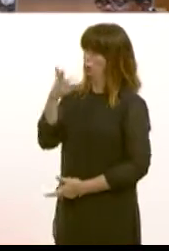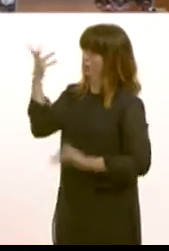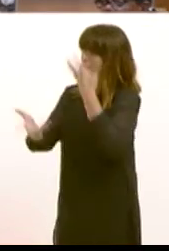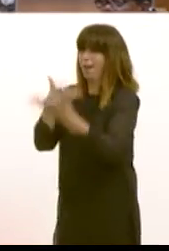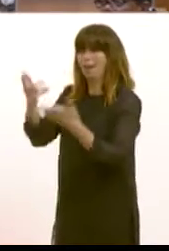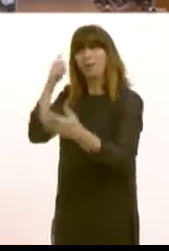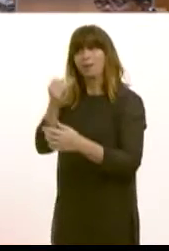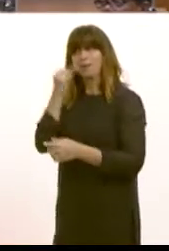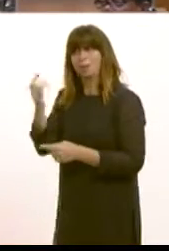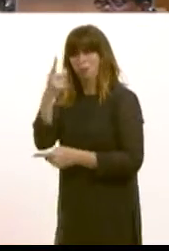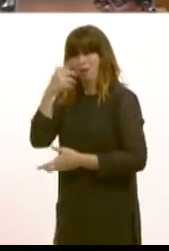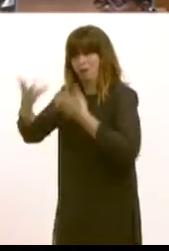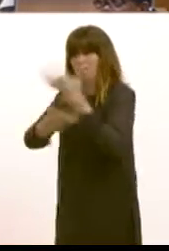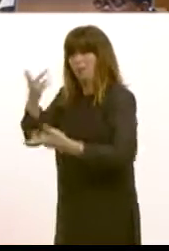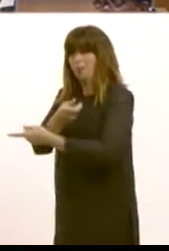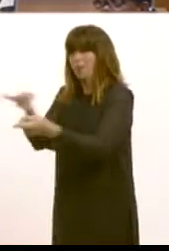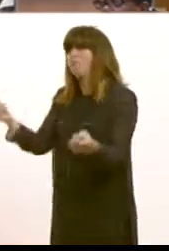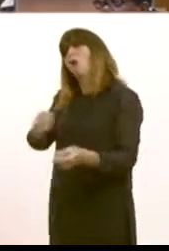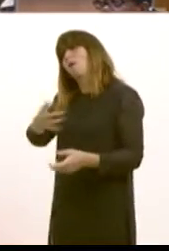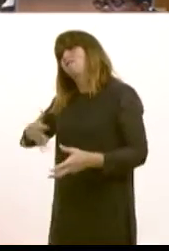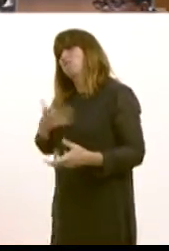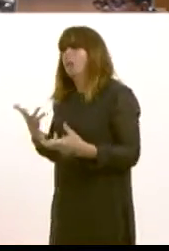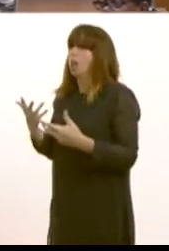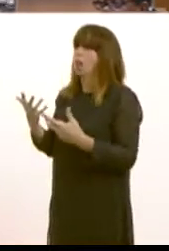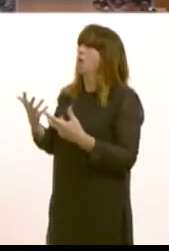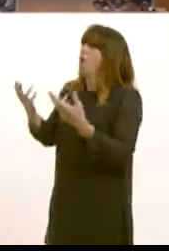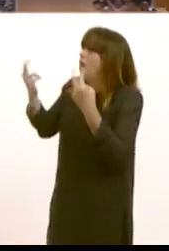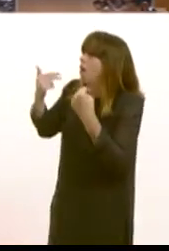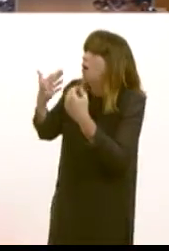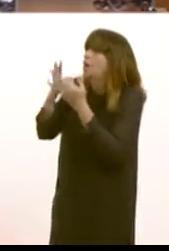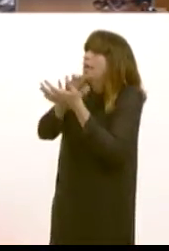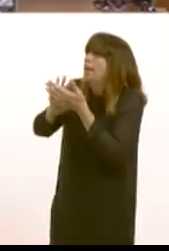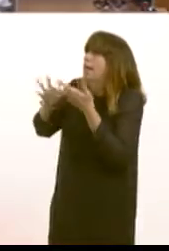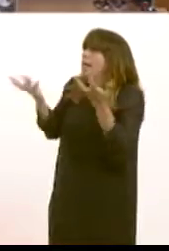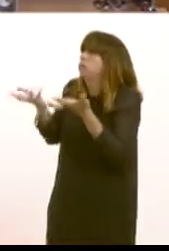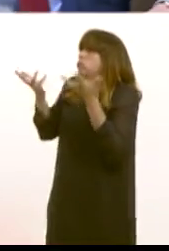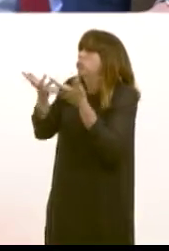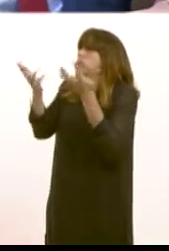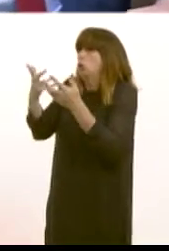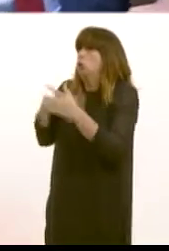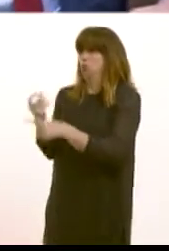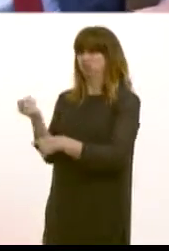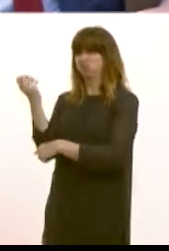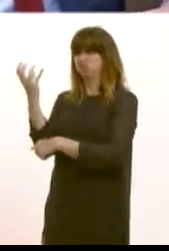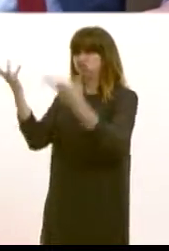to people in the areaóthat she doesnít want to see emissions controlled properly. Carwyn Jones: But thereís another point here as well.